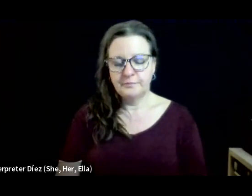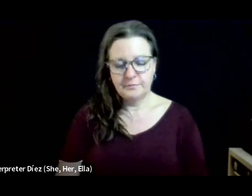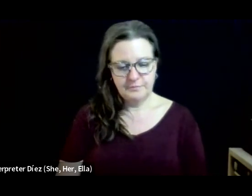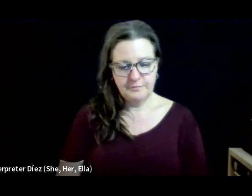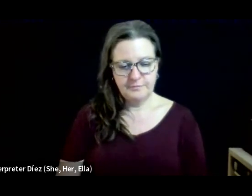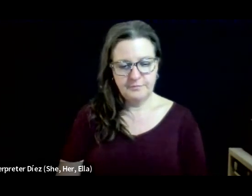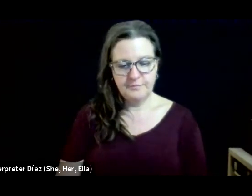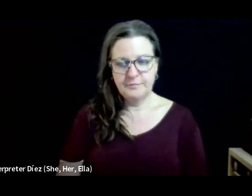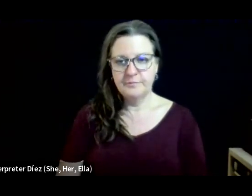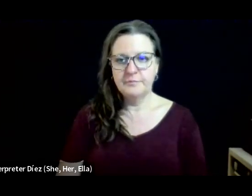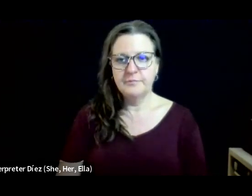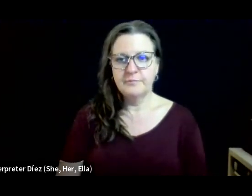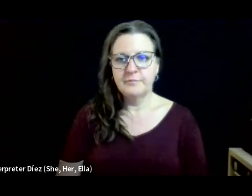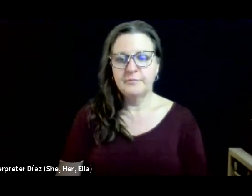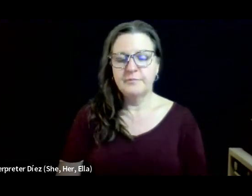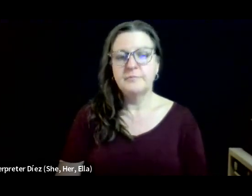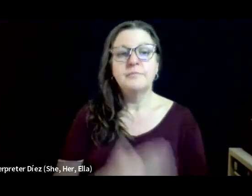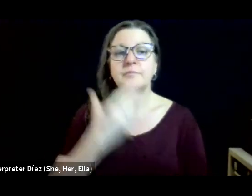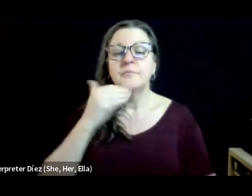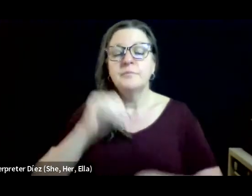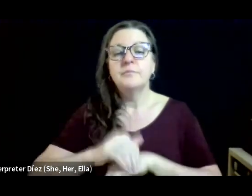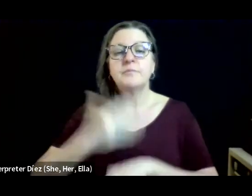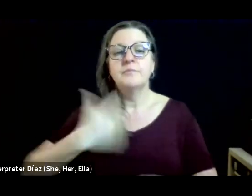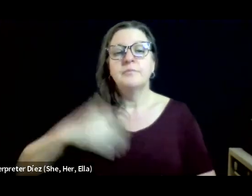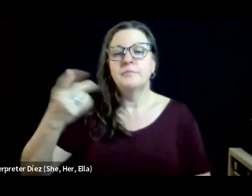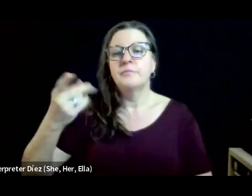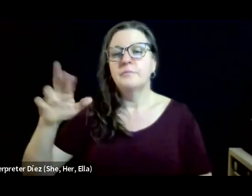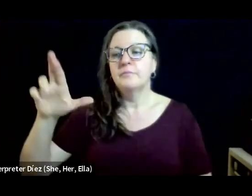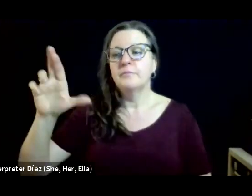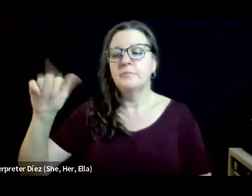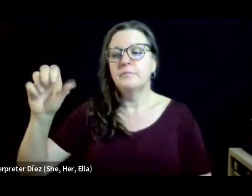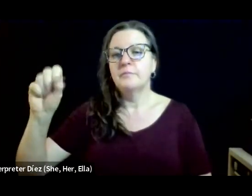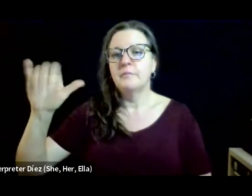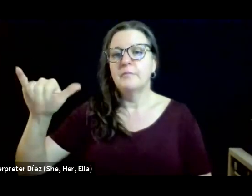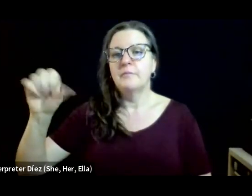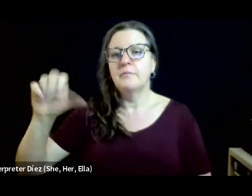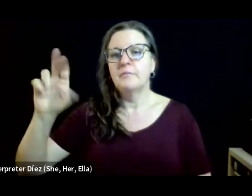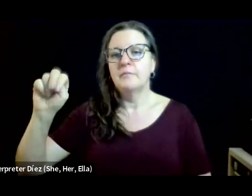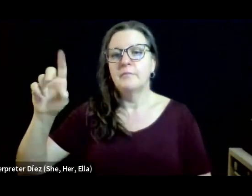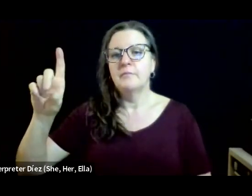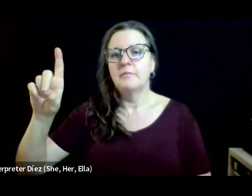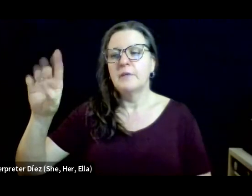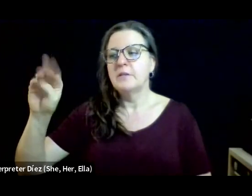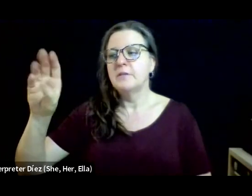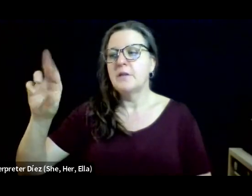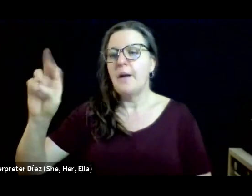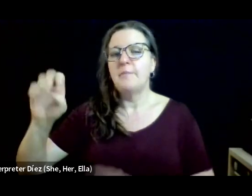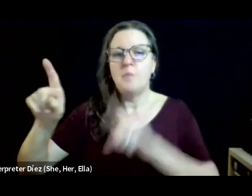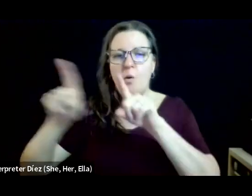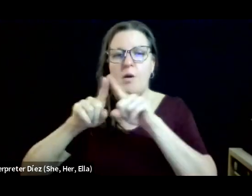Good Evening, I'm Dr. Casey Scudmore, as the video, uh, told you, Associate Dean of Health and Safety Sciences